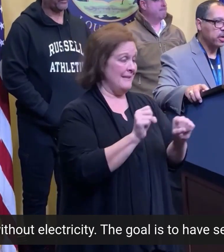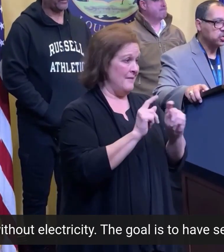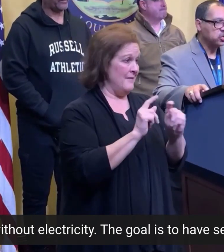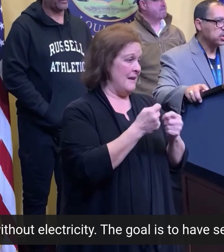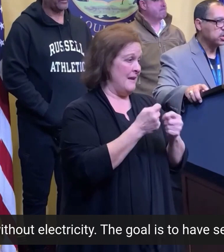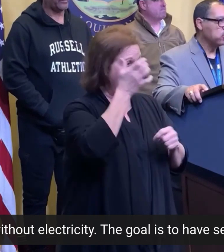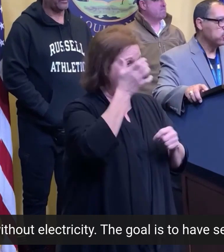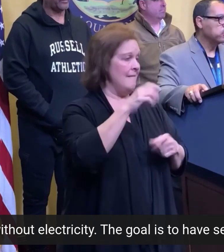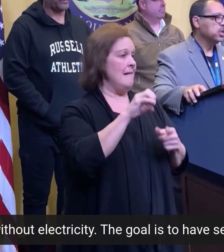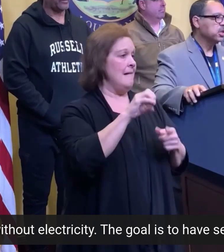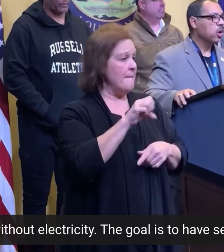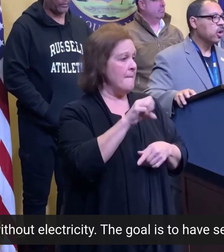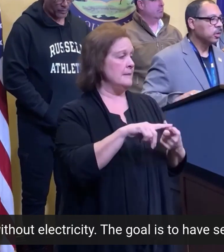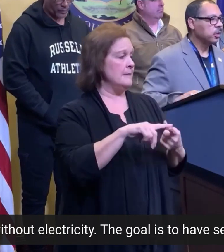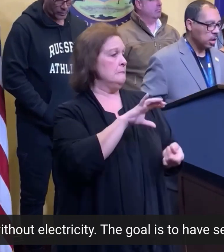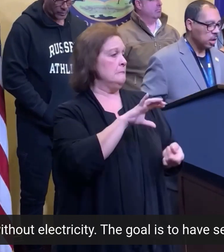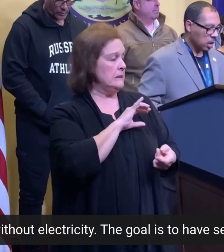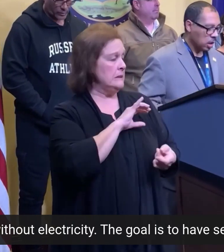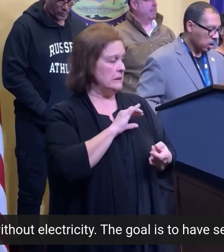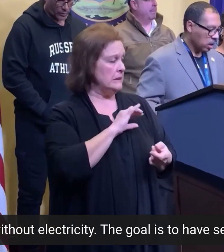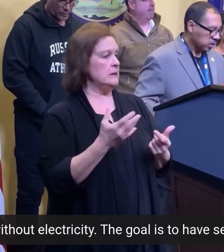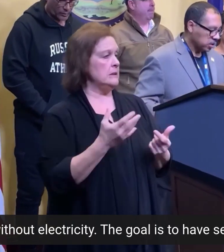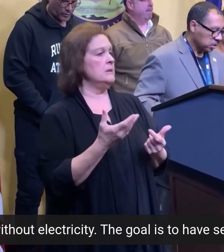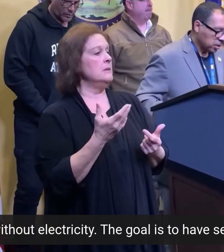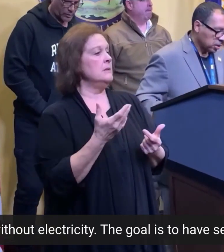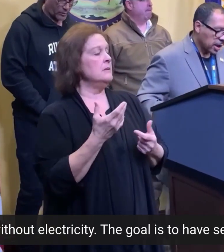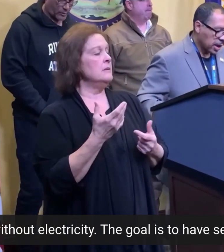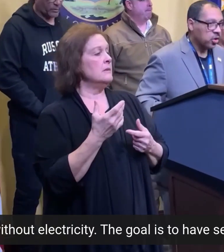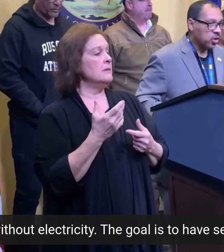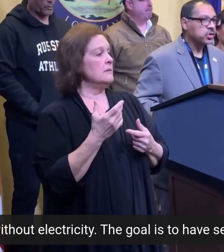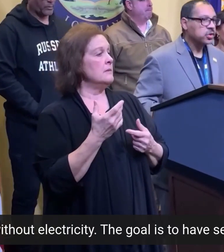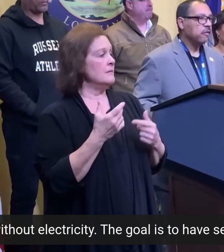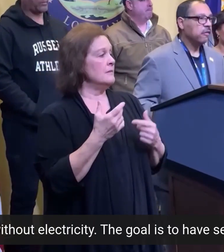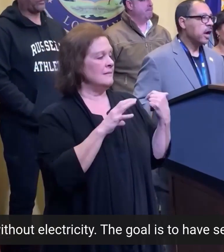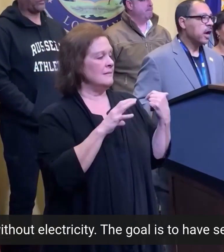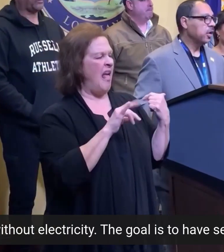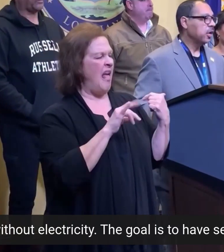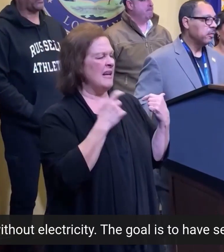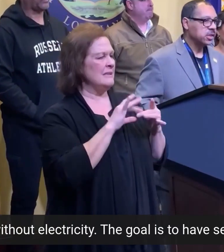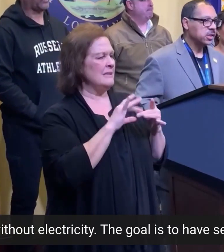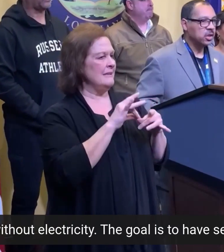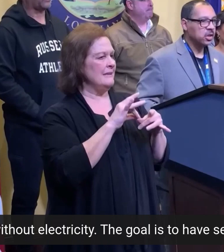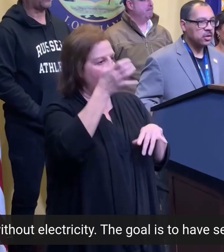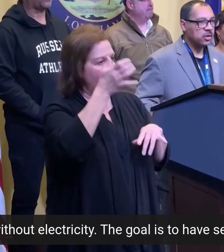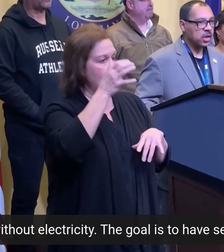well as new orleans police department uh as colin arnold say firing ems is still down the same in